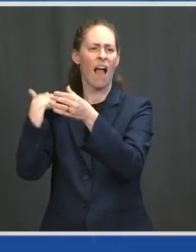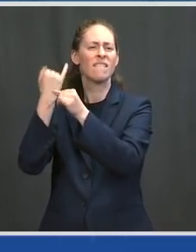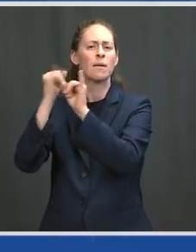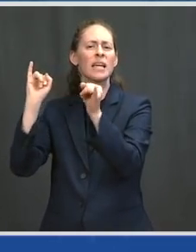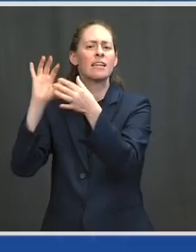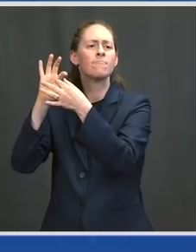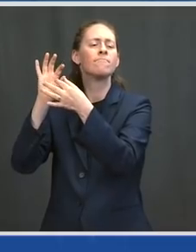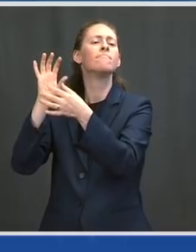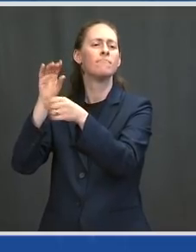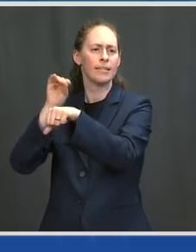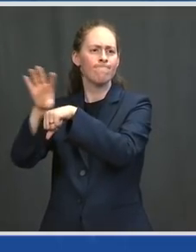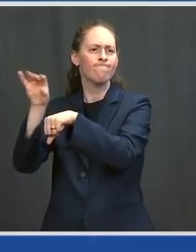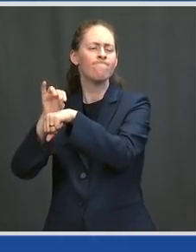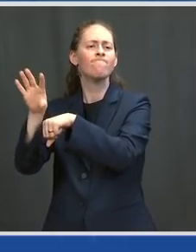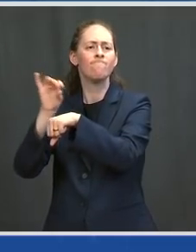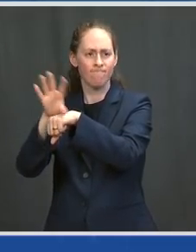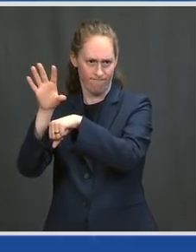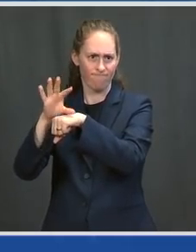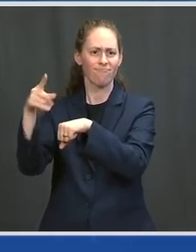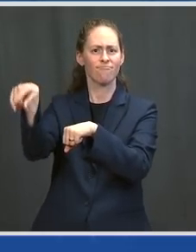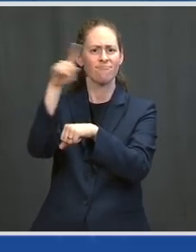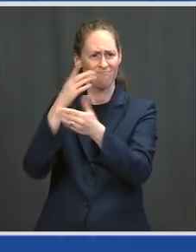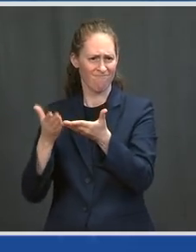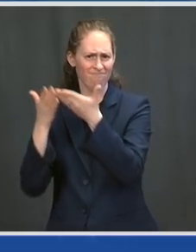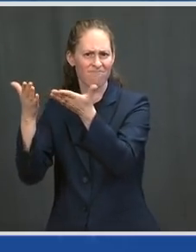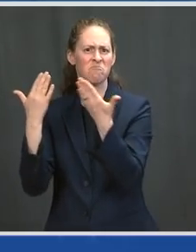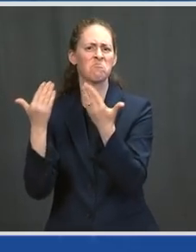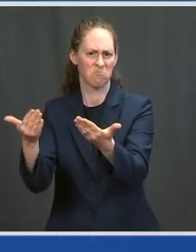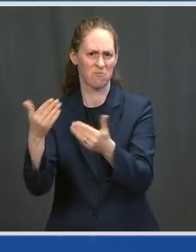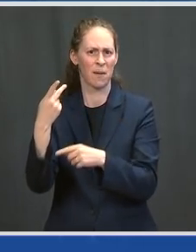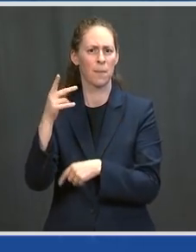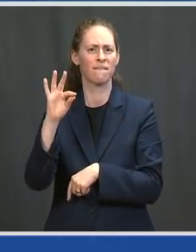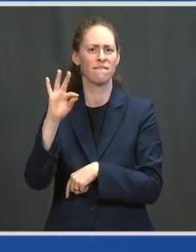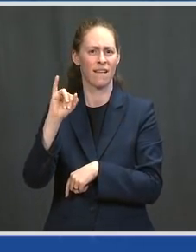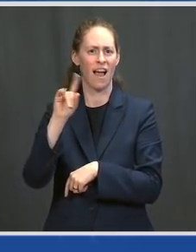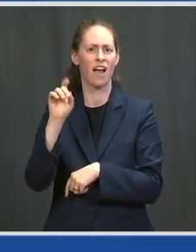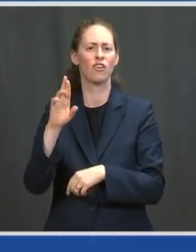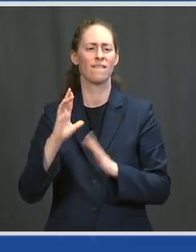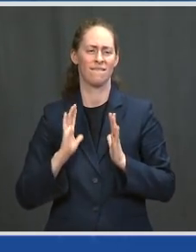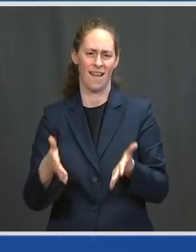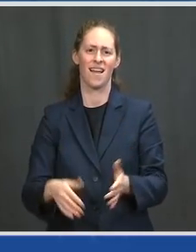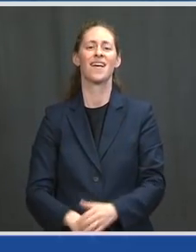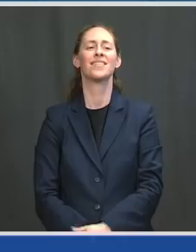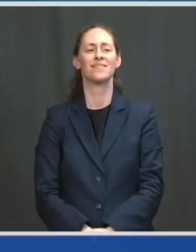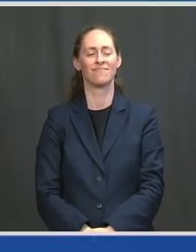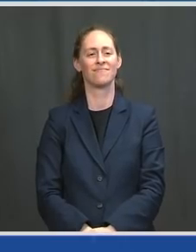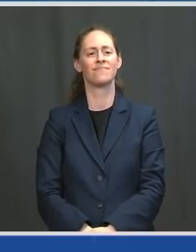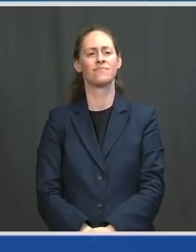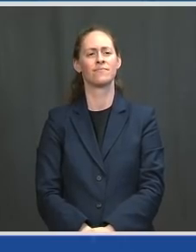CDC's final approval later today, we're going to have, for the first time,